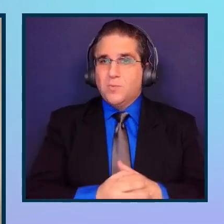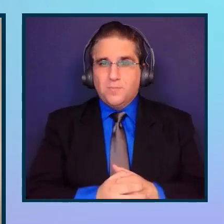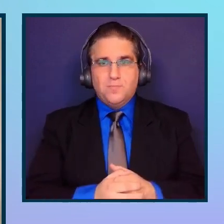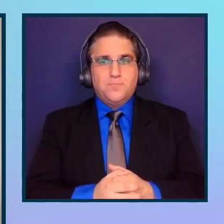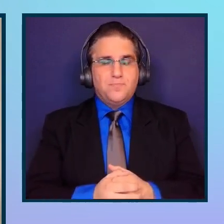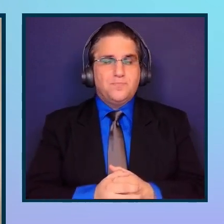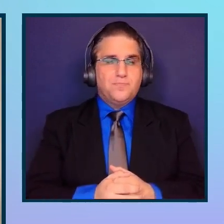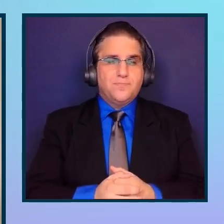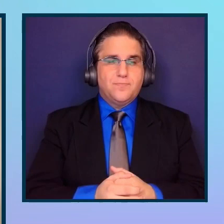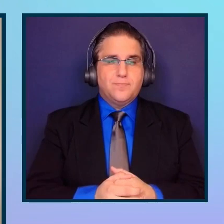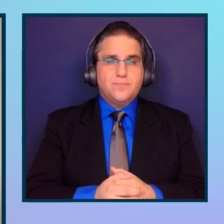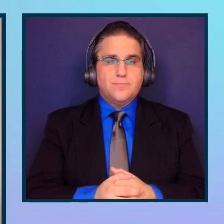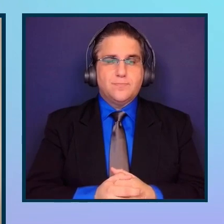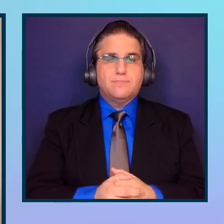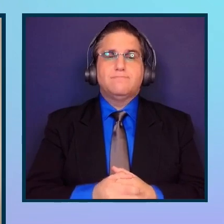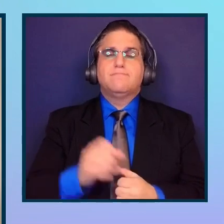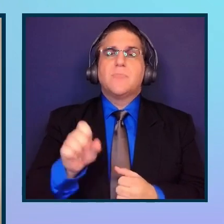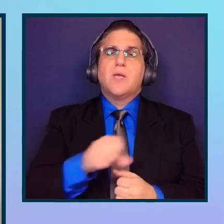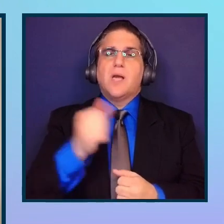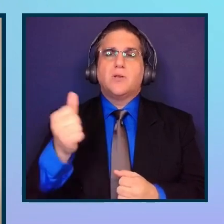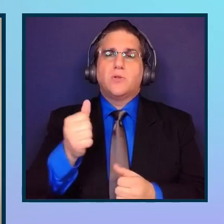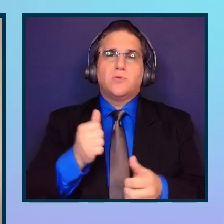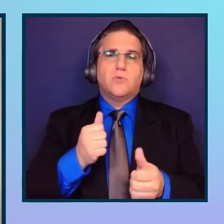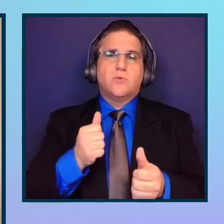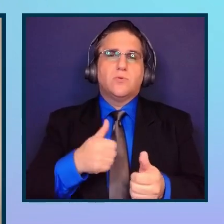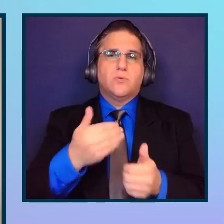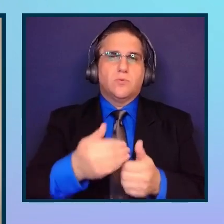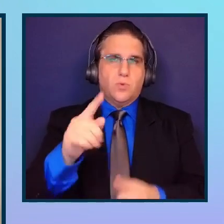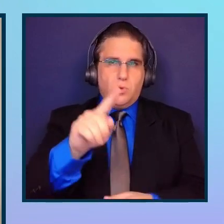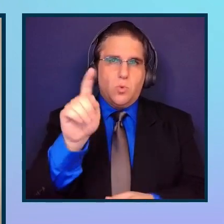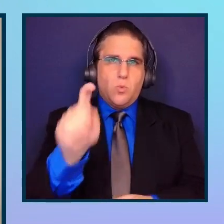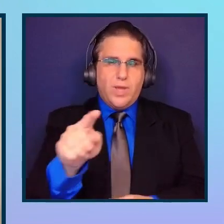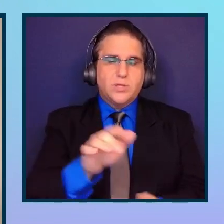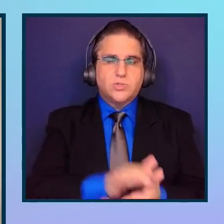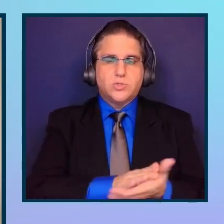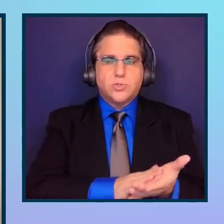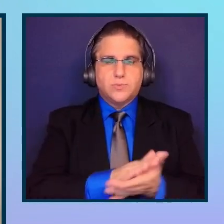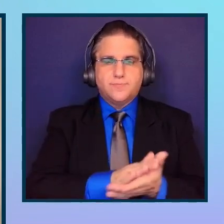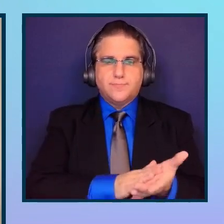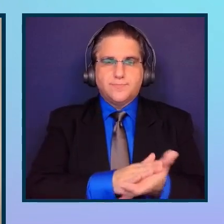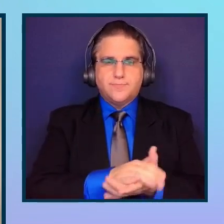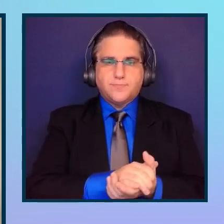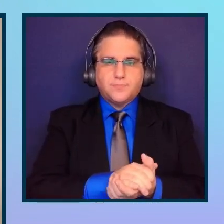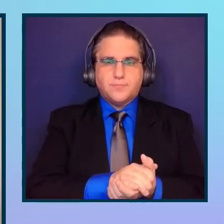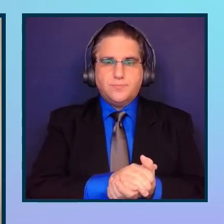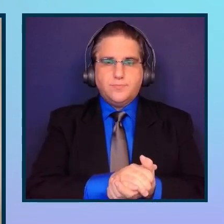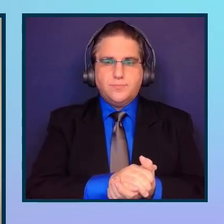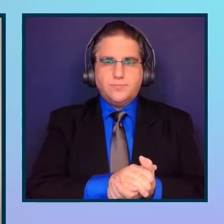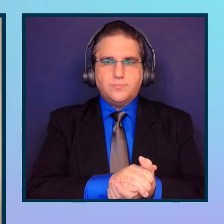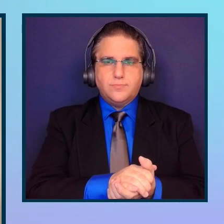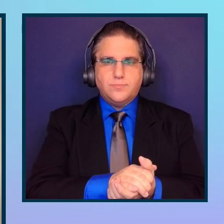I've got a follow up question here. So some of the aspects discussed here